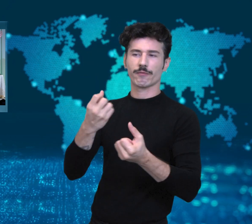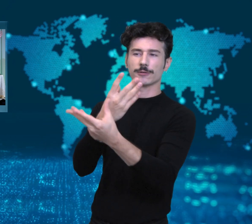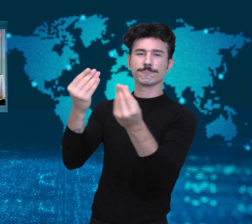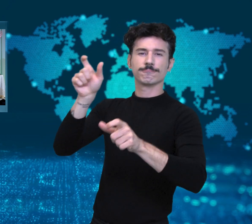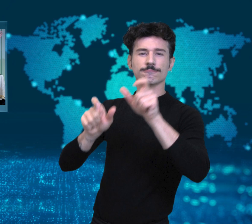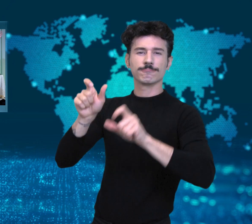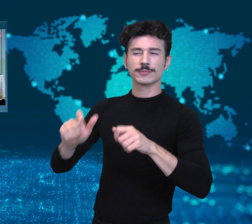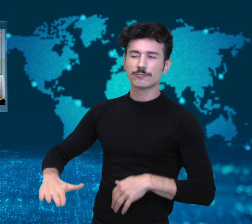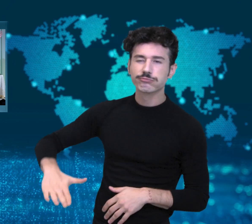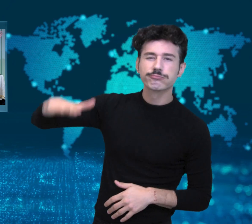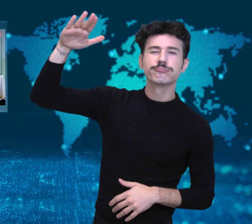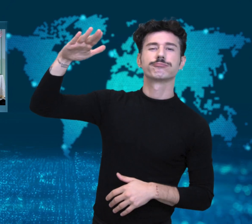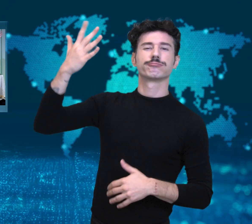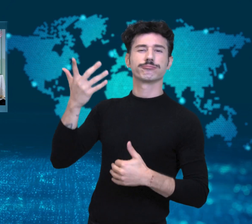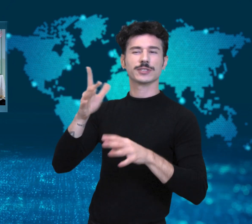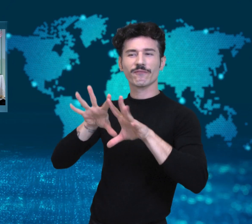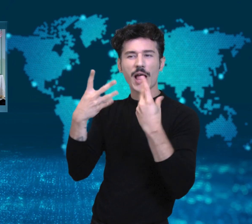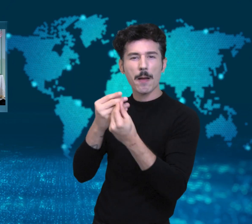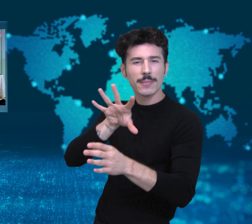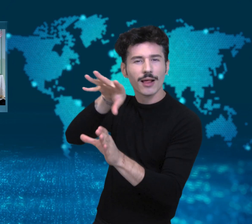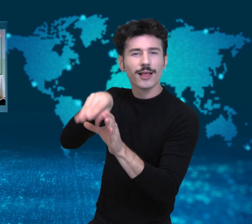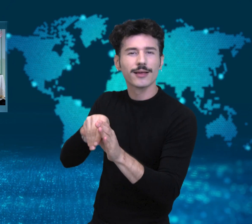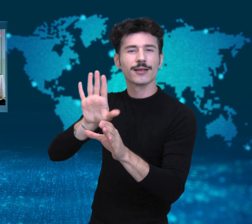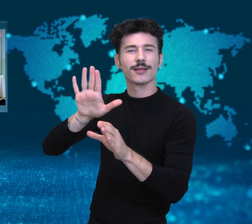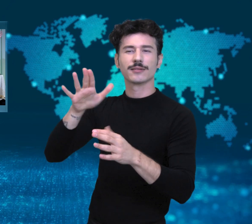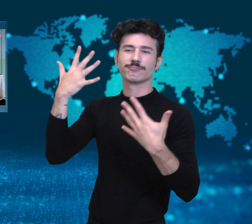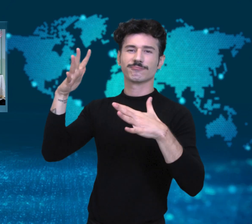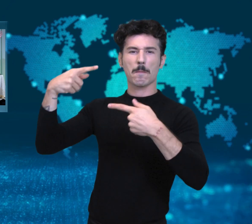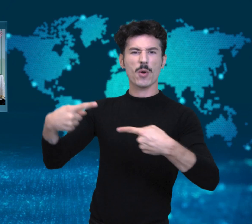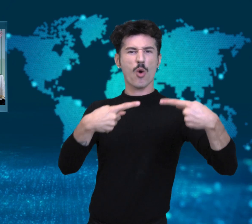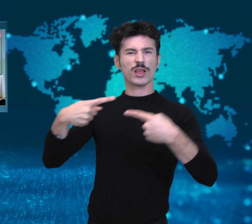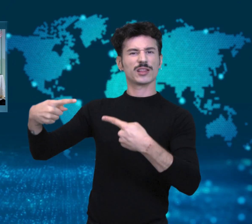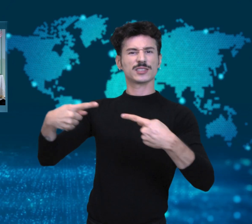Suga grew up in a farming community.